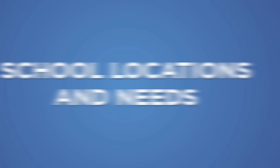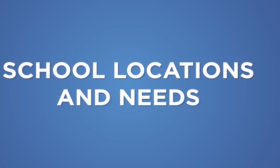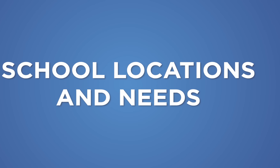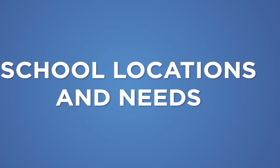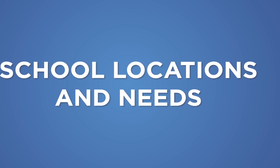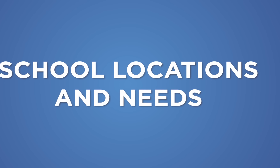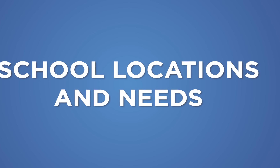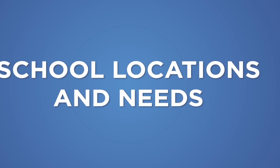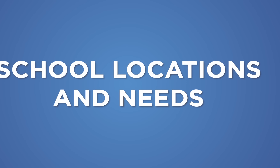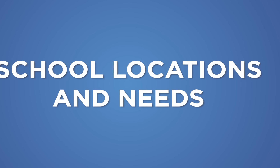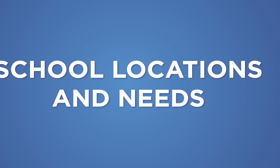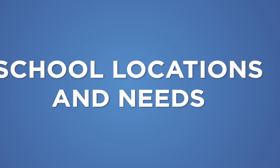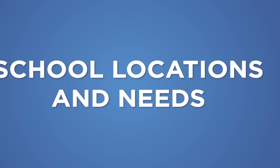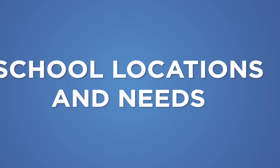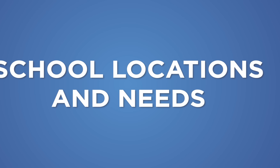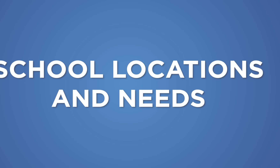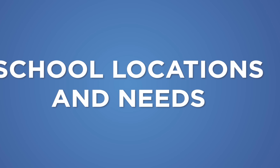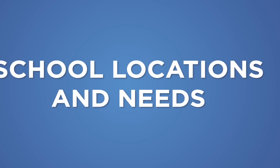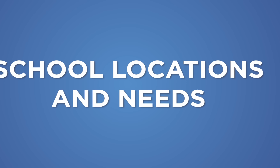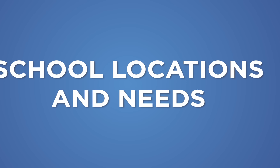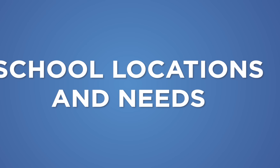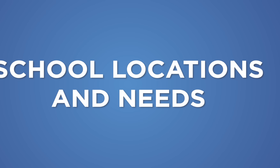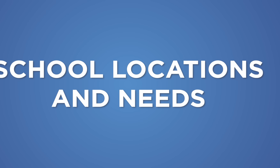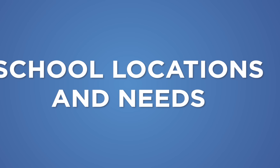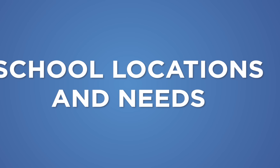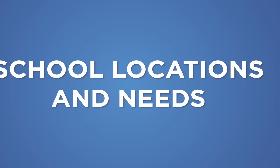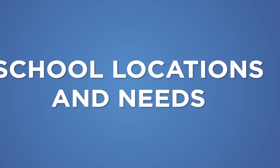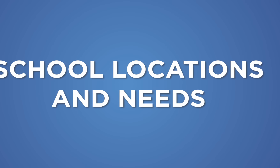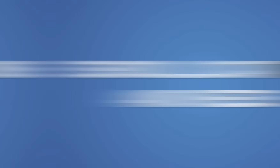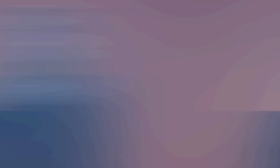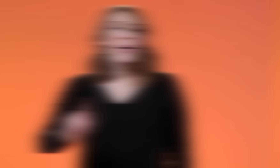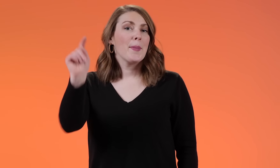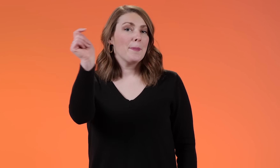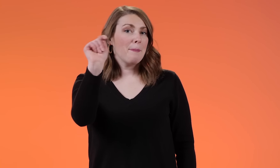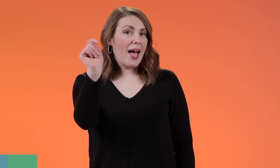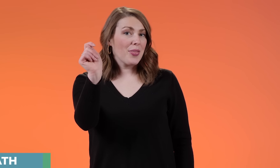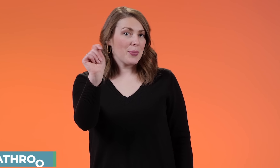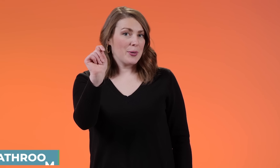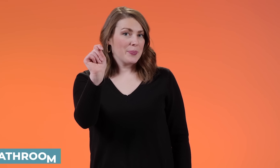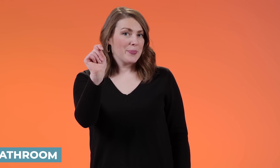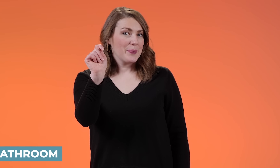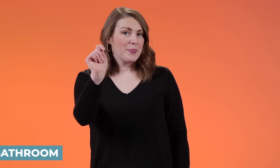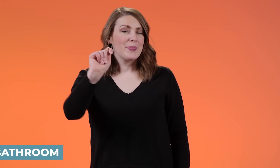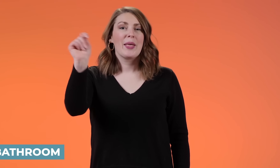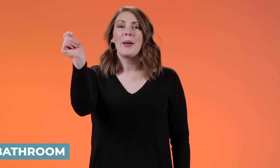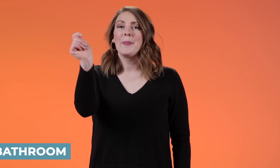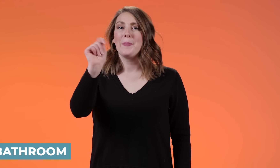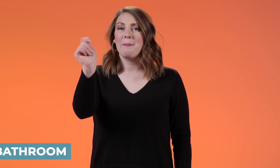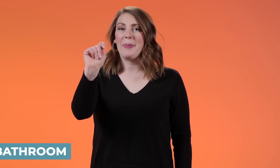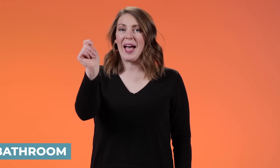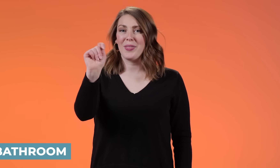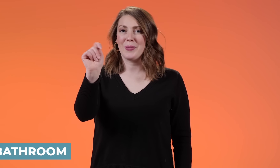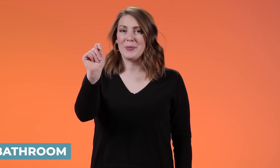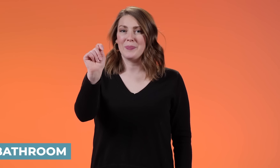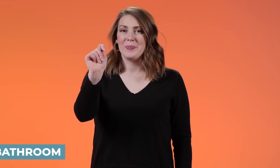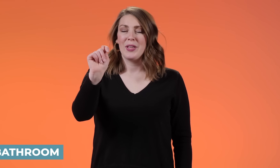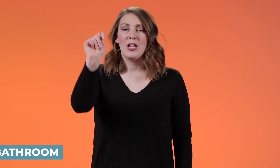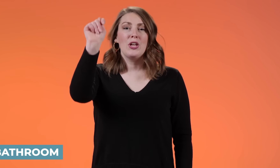In this section, it's all about school locations and needs. Bathroom.